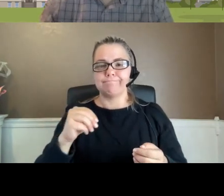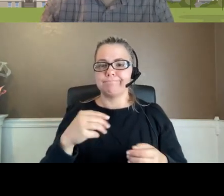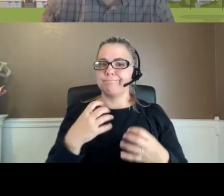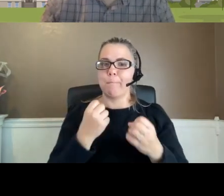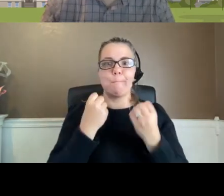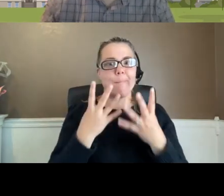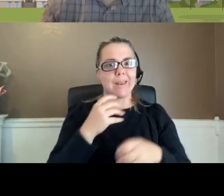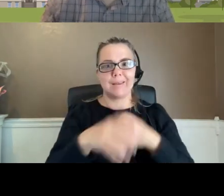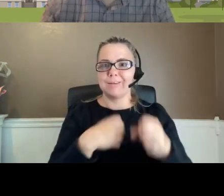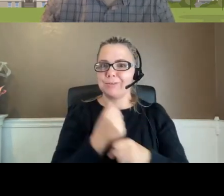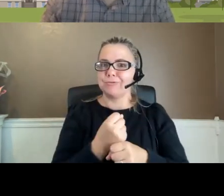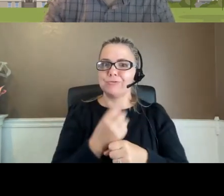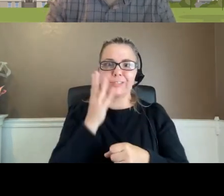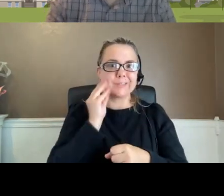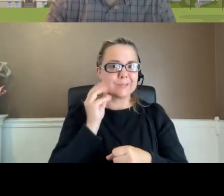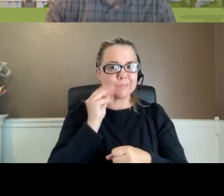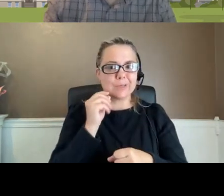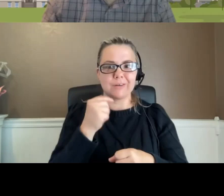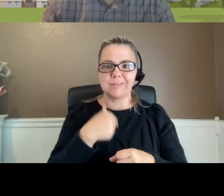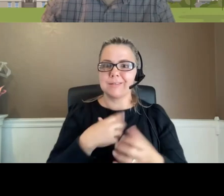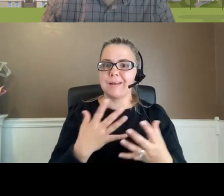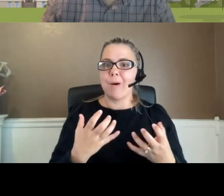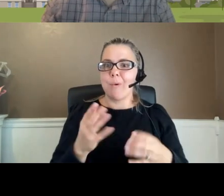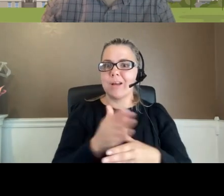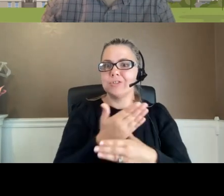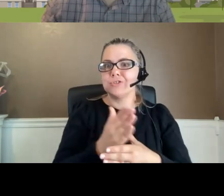the years and we're just going to share some of the tips and techniques that we find helpful.